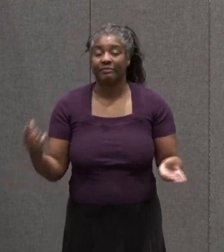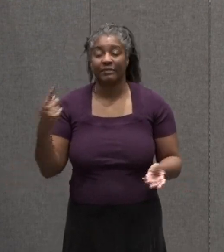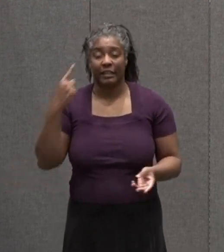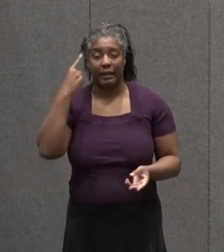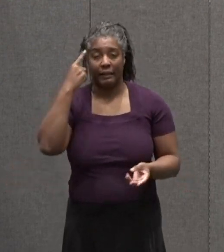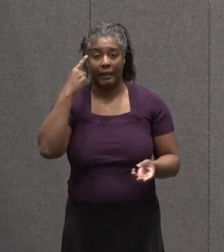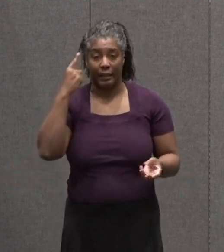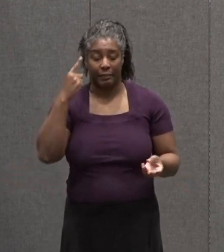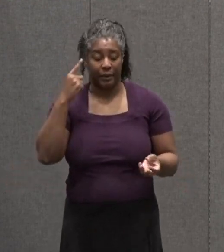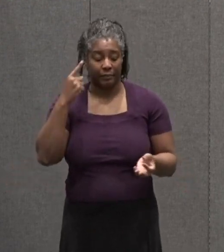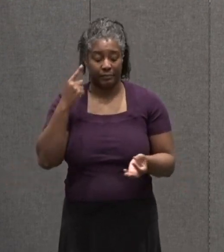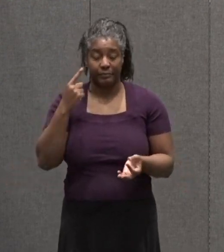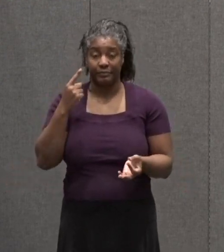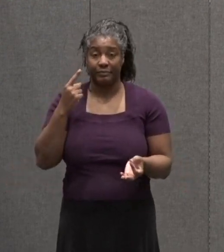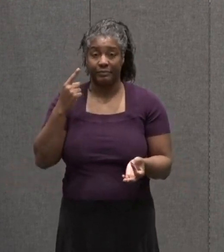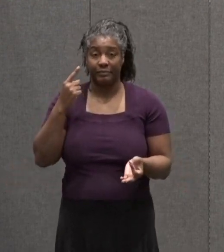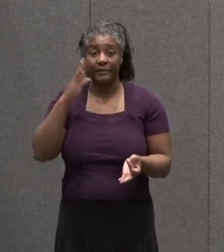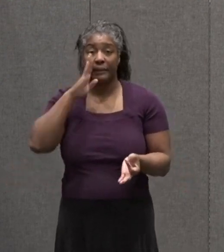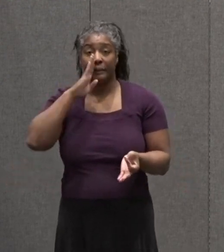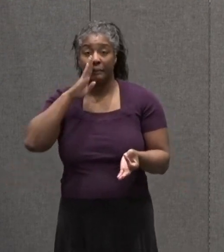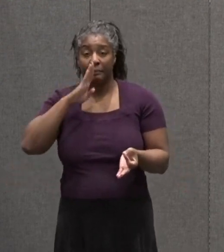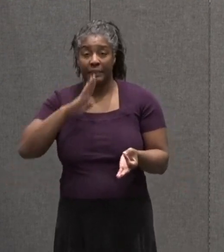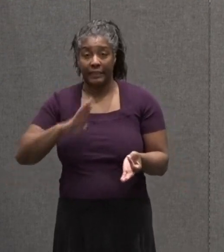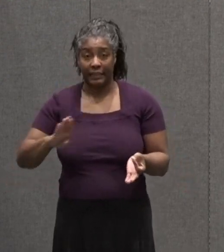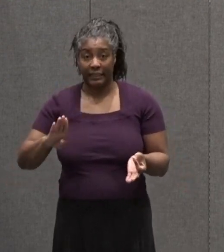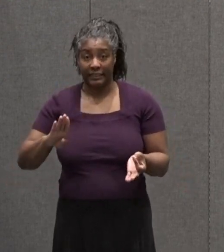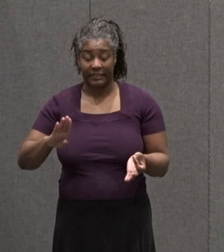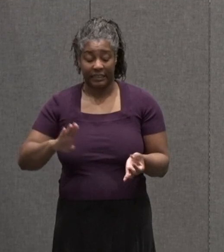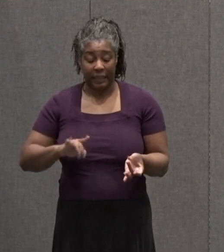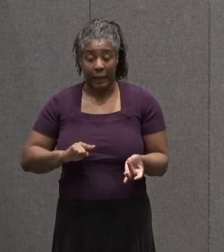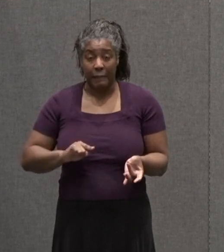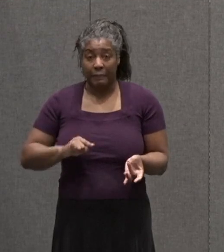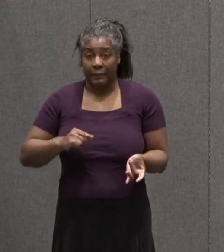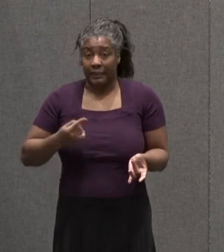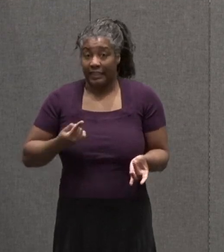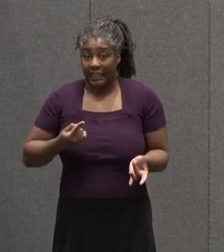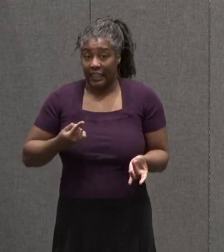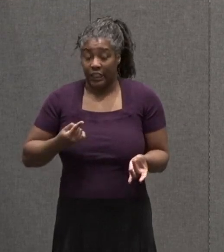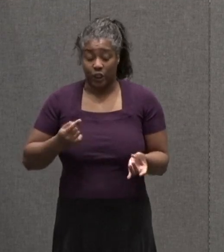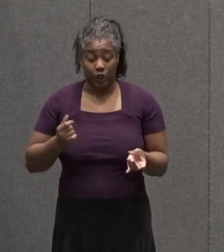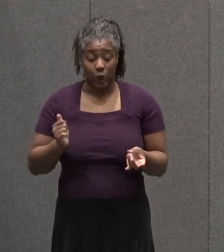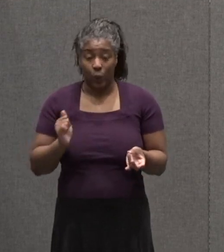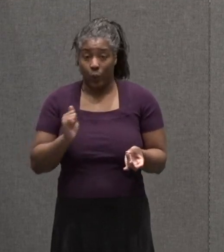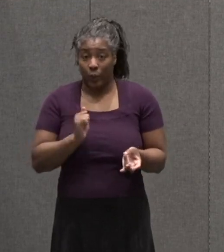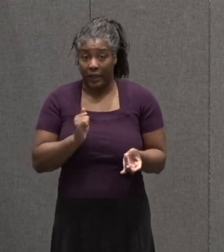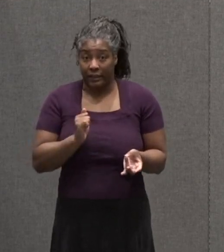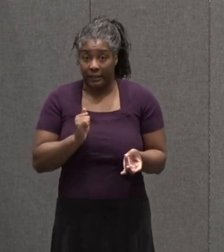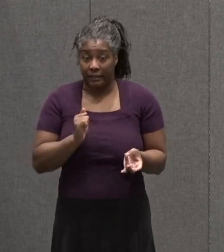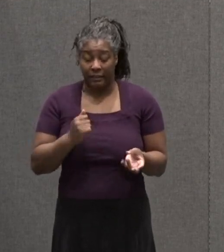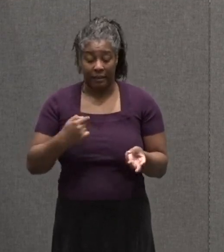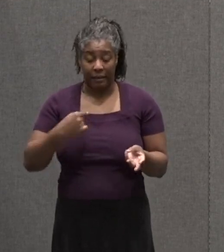and say it quietly in your mind. Or you can stare at something on the floor and just focus